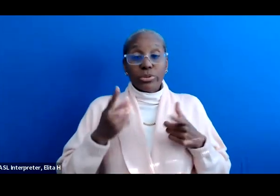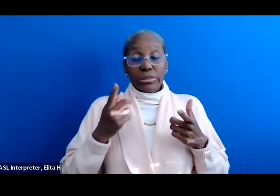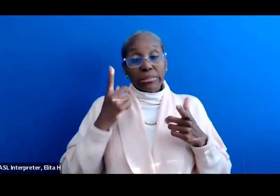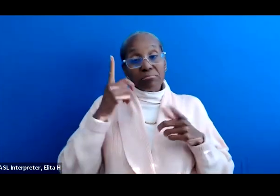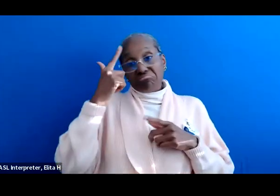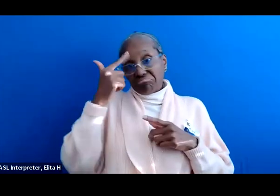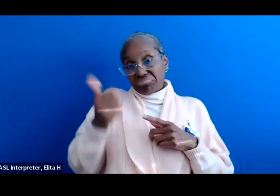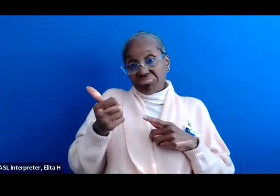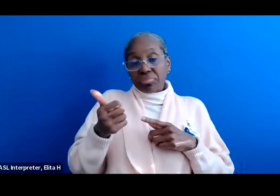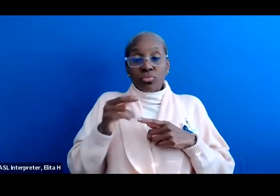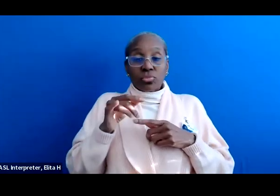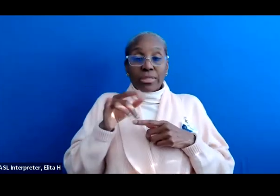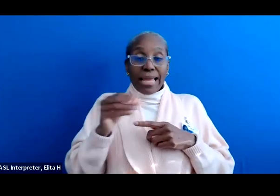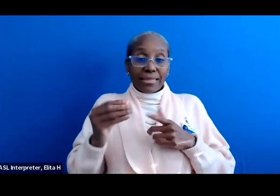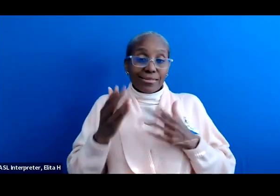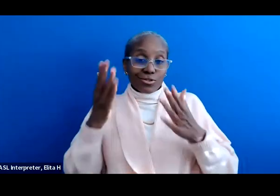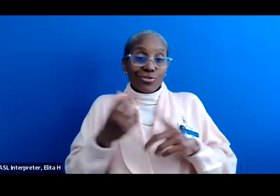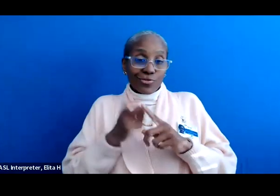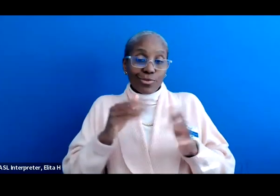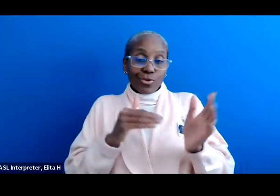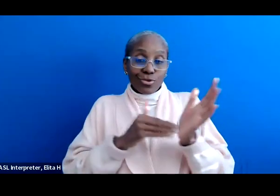to you and the suggestions of your healthcare professionals.